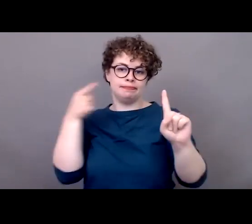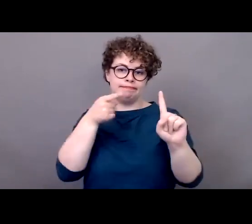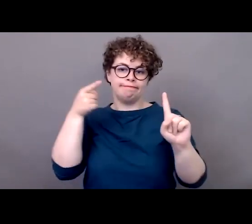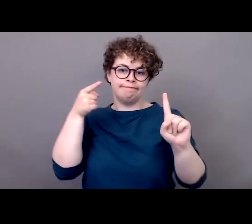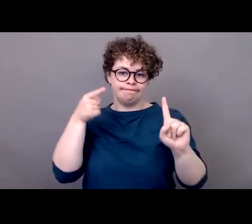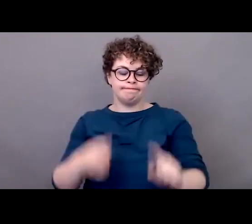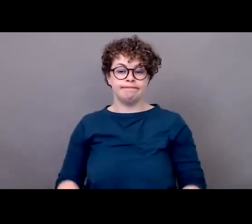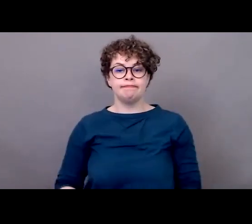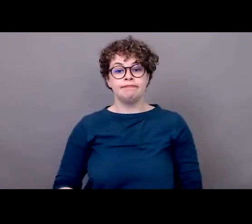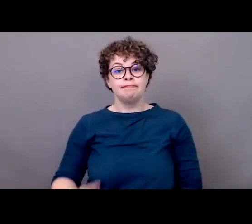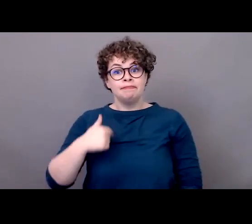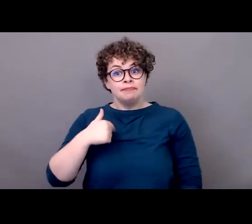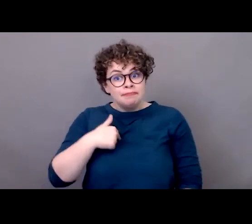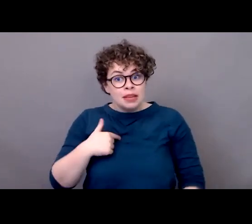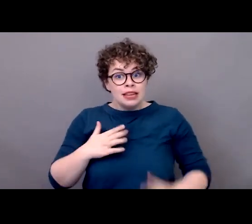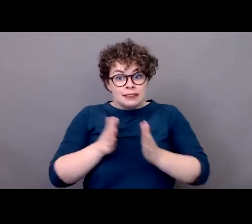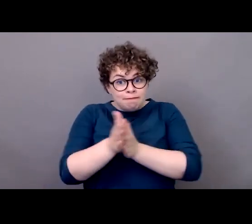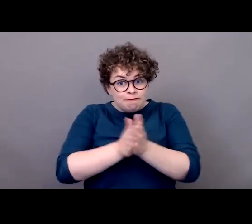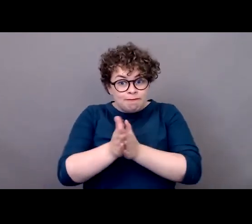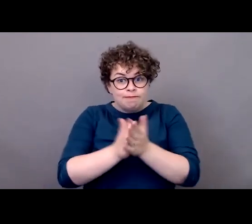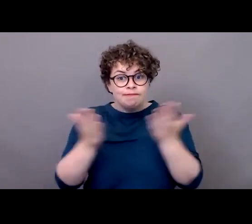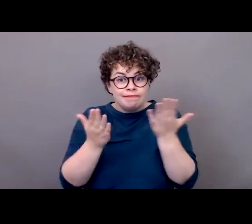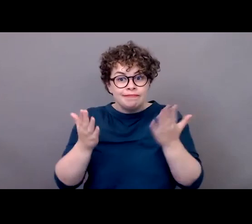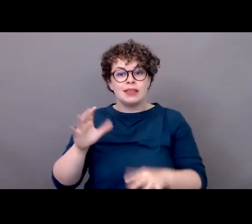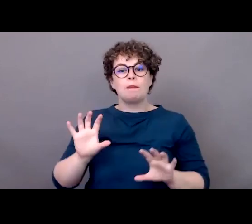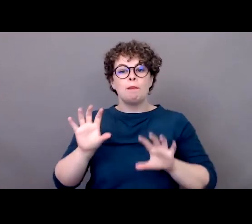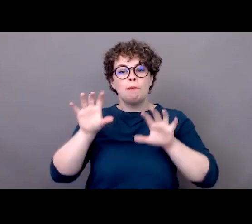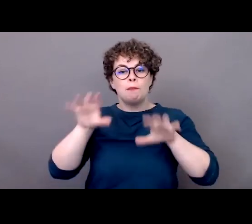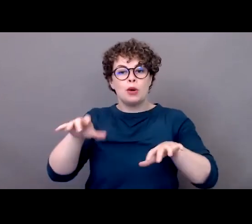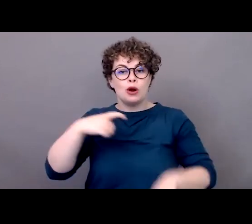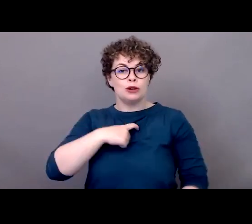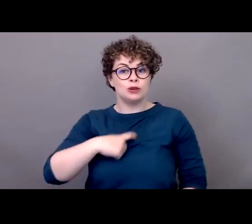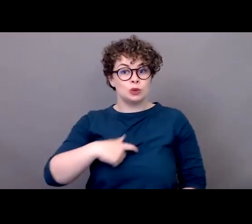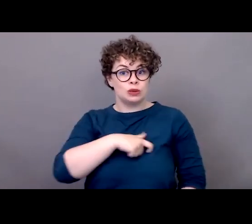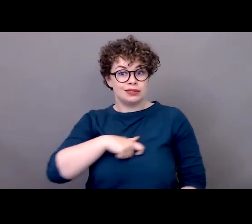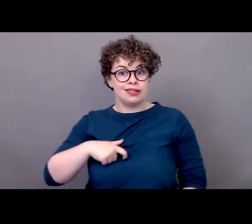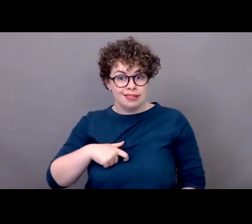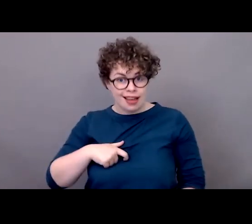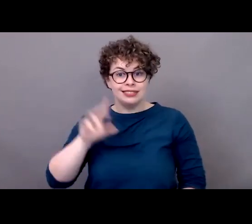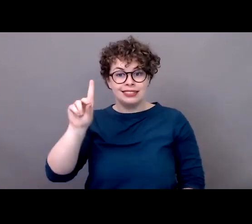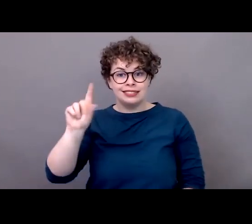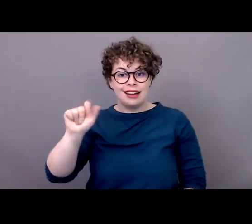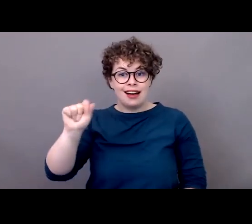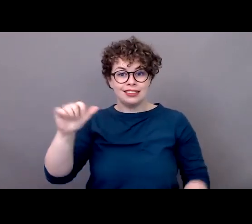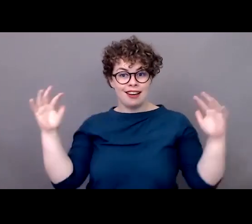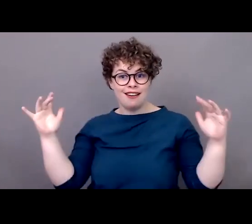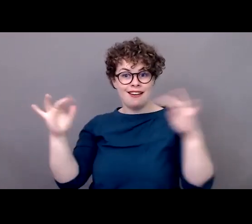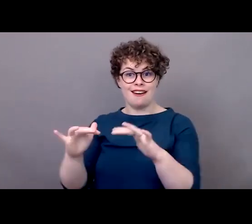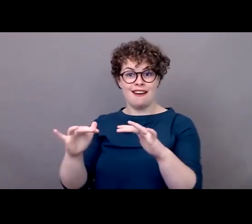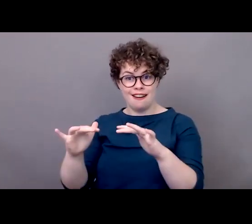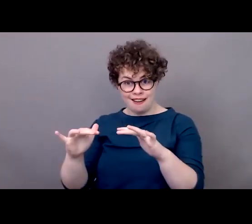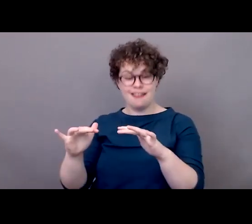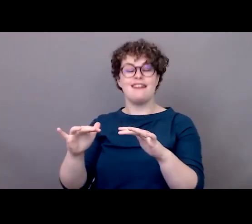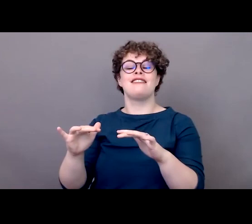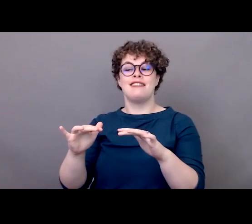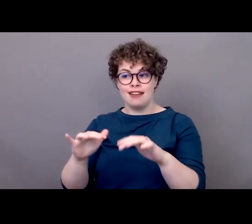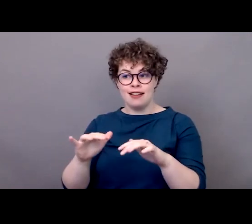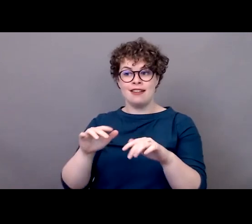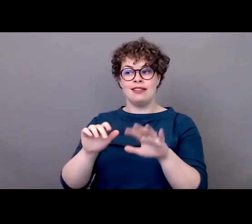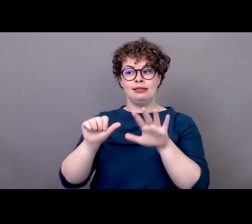to the World Data Forum in Bern from 3–6 October to continue the discussion on data